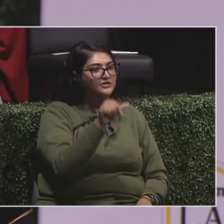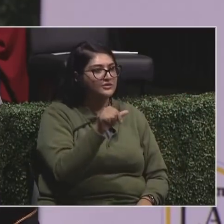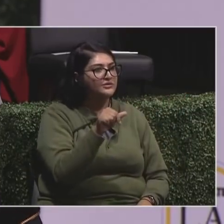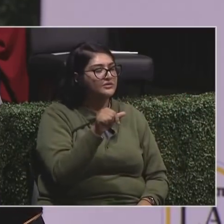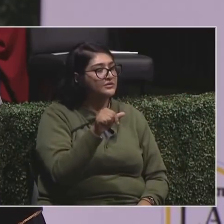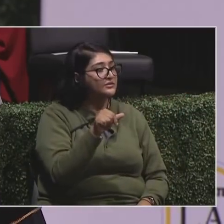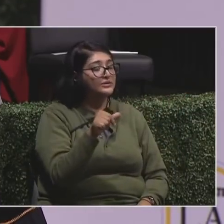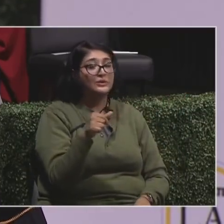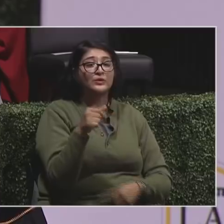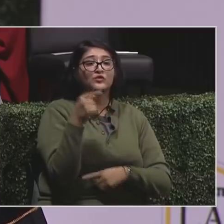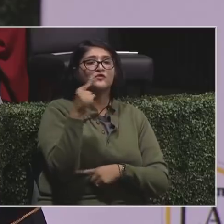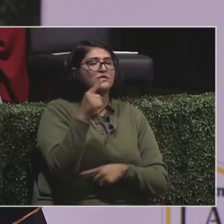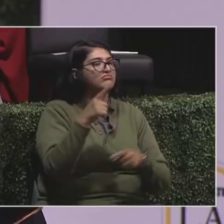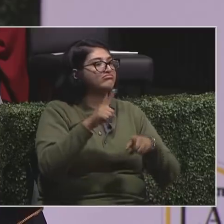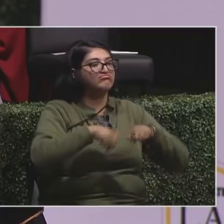OF THIS RICH INTELLECTUAL COMMUNITY.